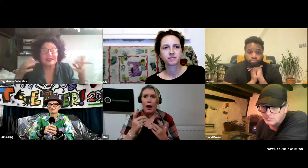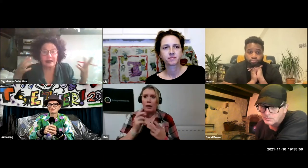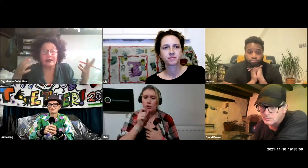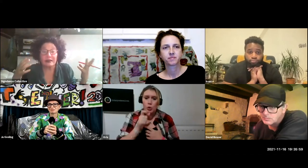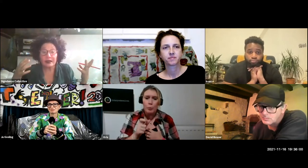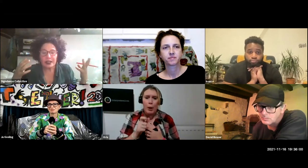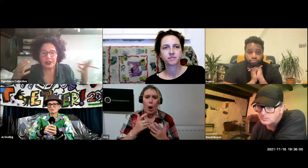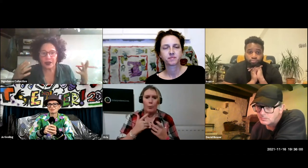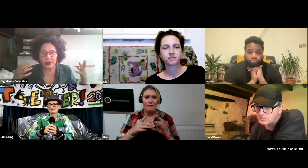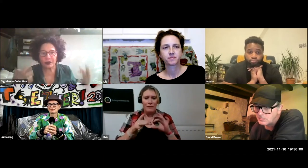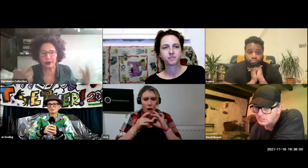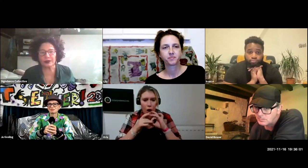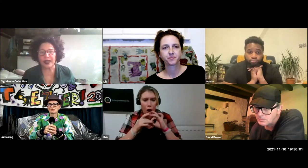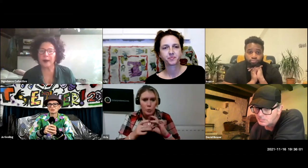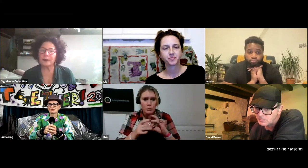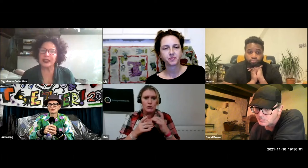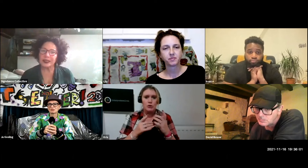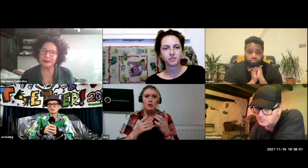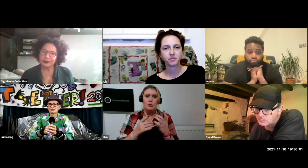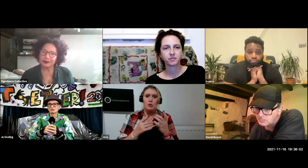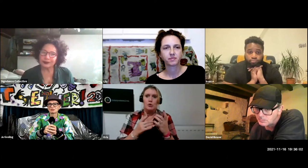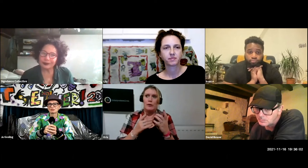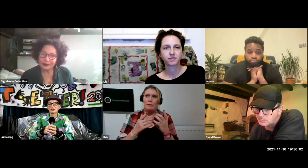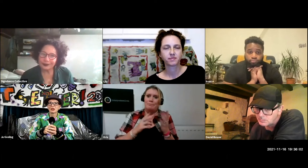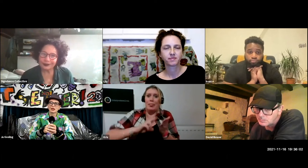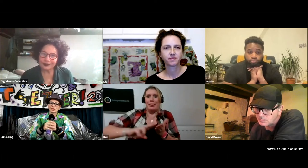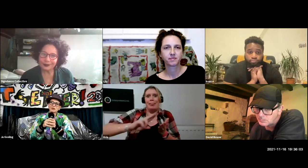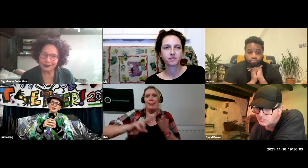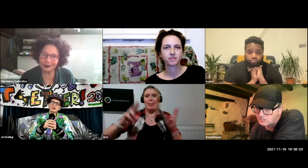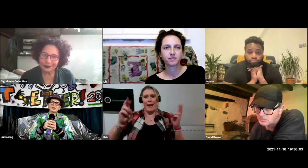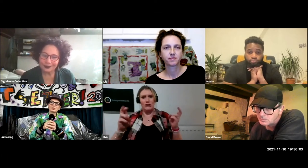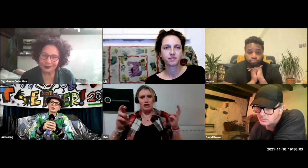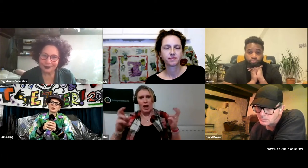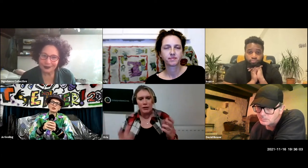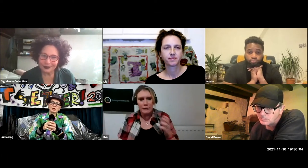Lila on flute because I think comes over